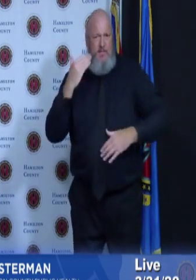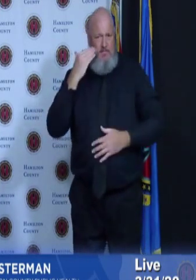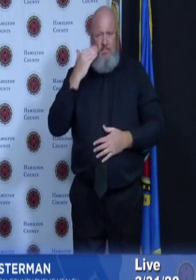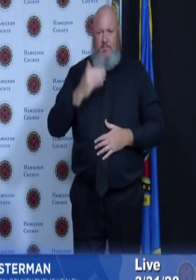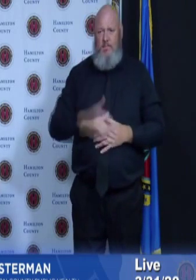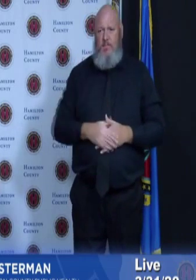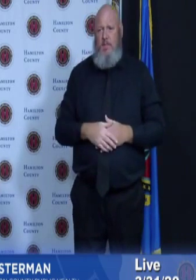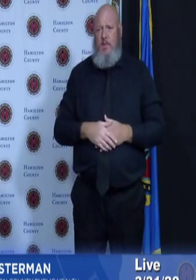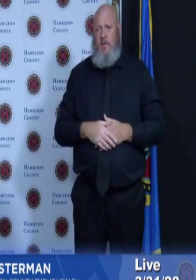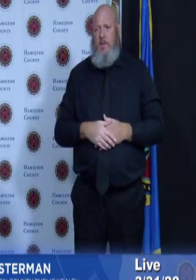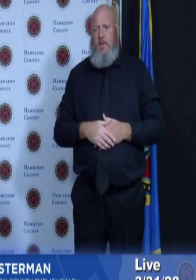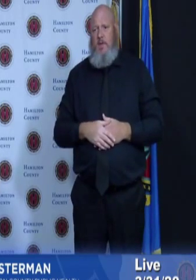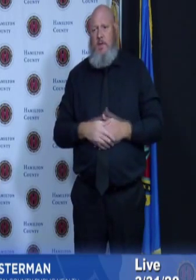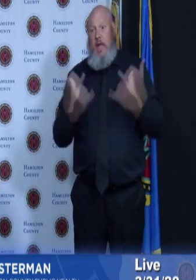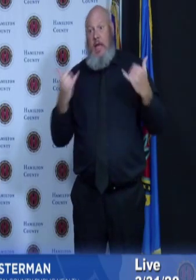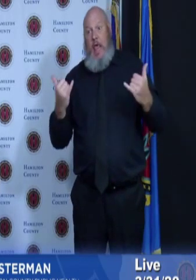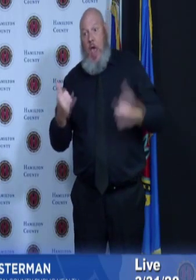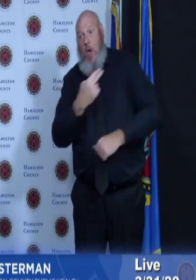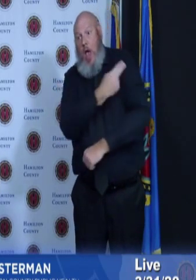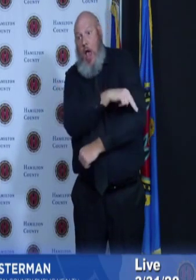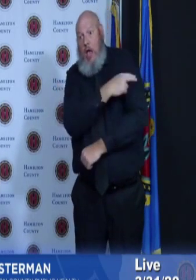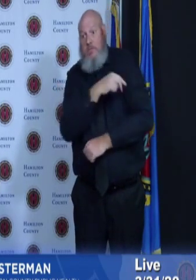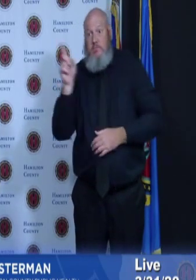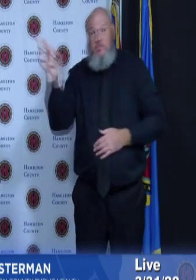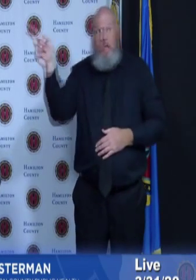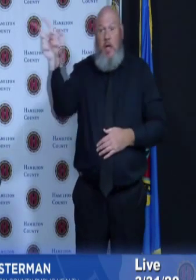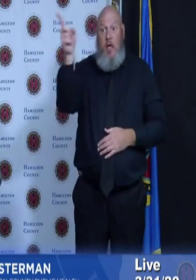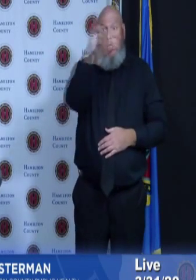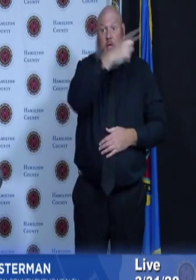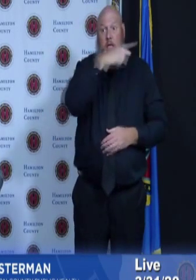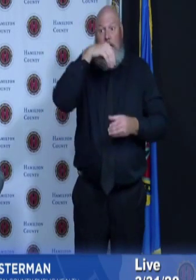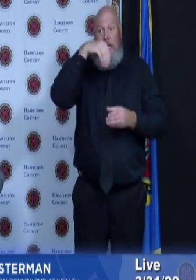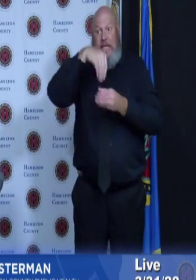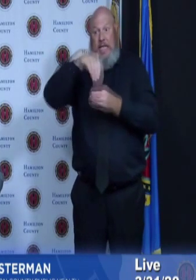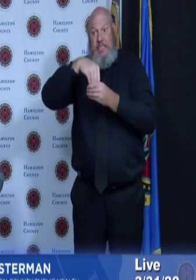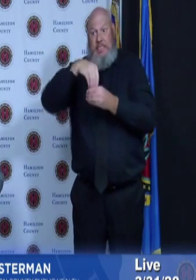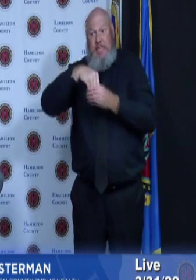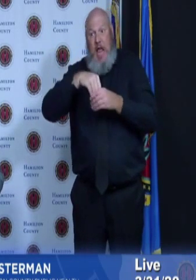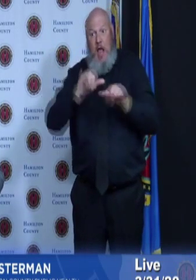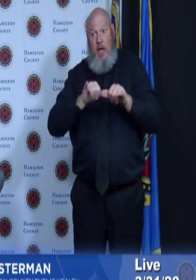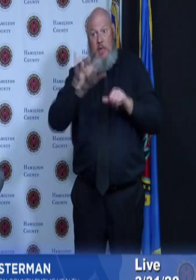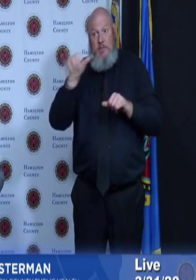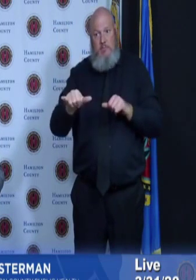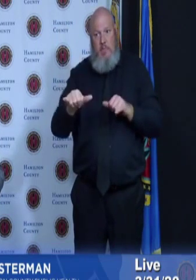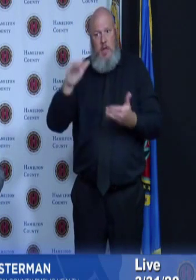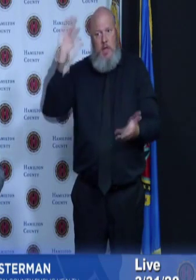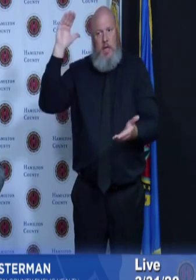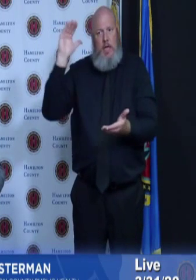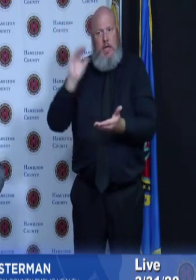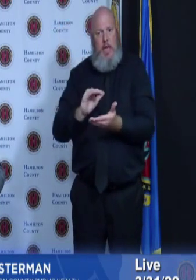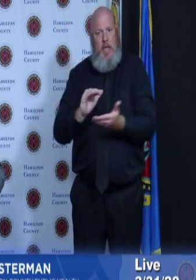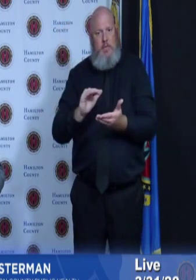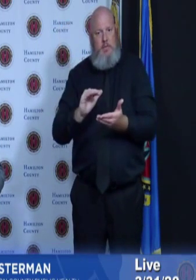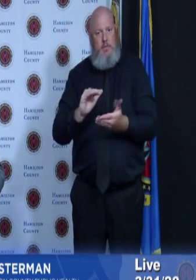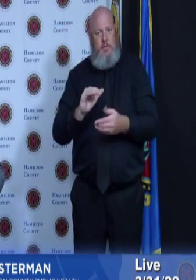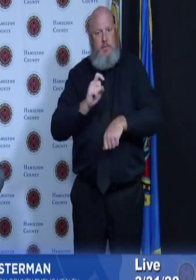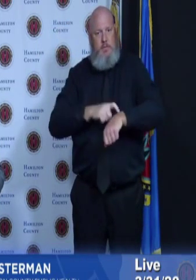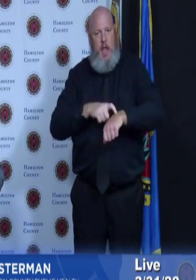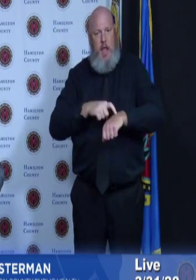emergency services at the hospital but by reducing some of those elective surgeries and and things that we can put off until later we're creating that